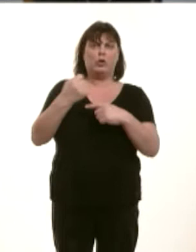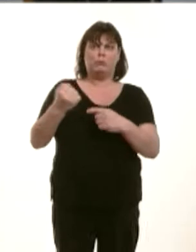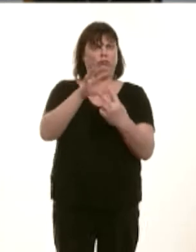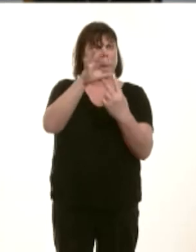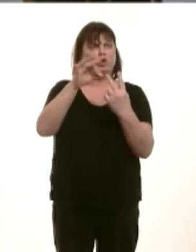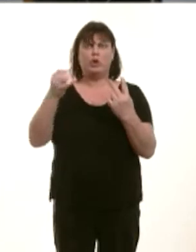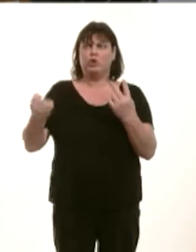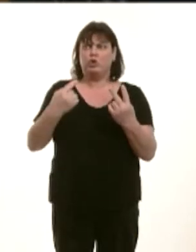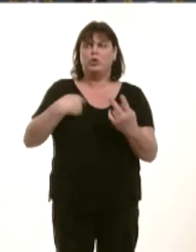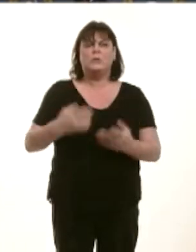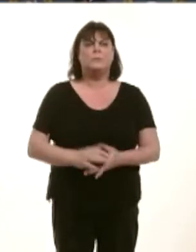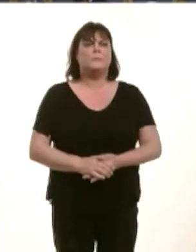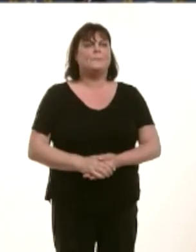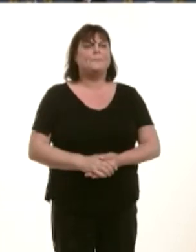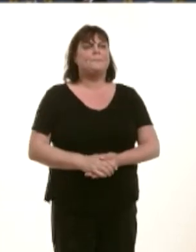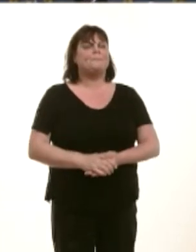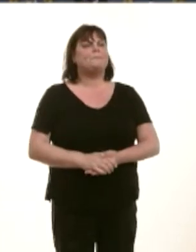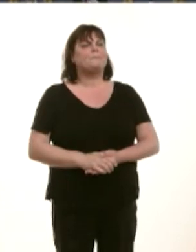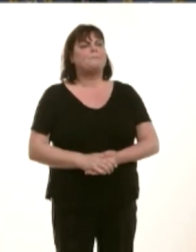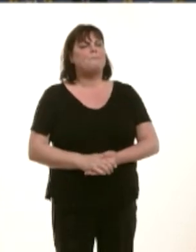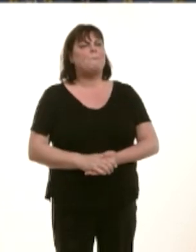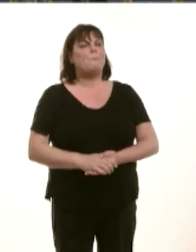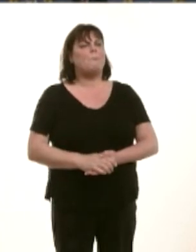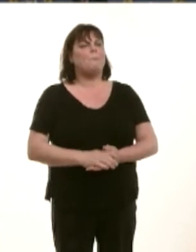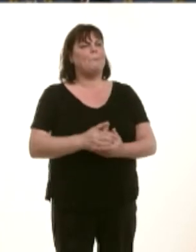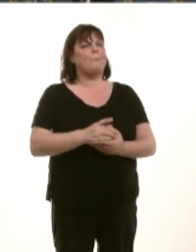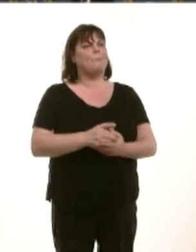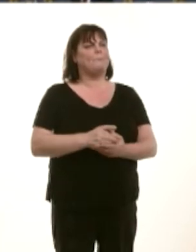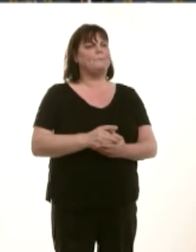Keith Davies: While all is well and good to promote the Welsh flag on driving licences